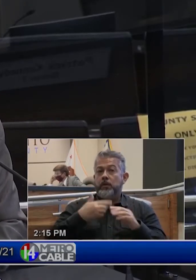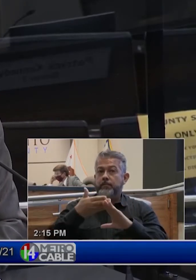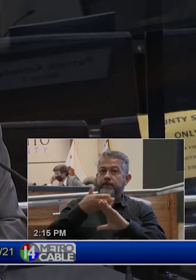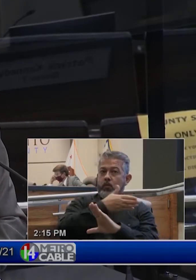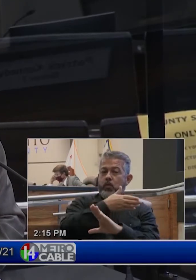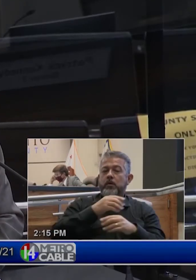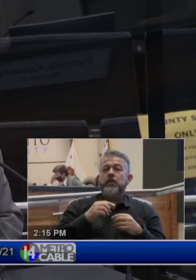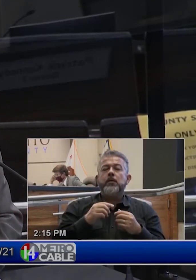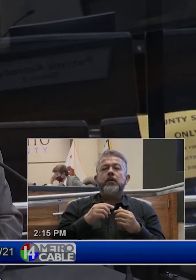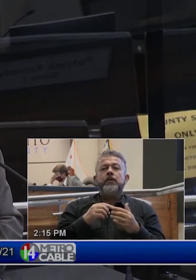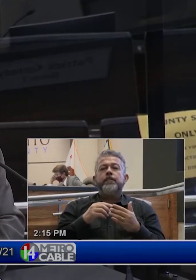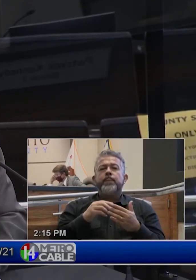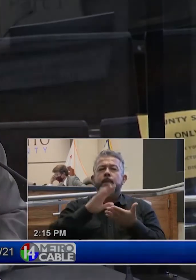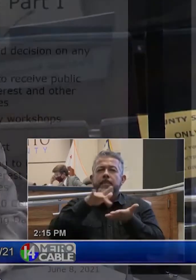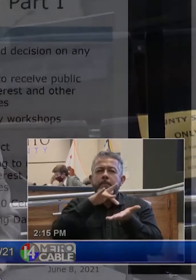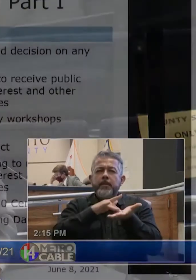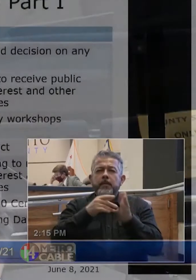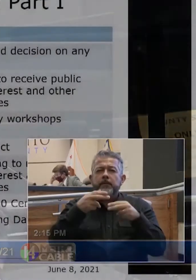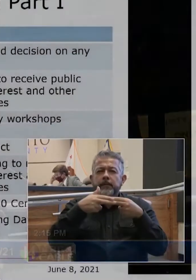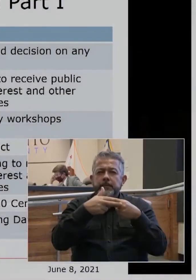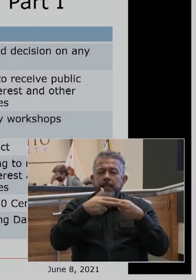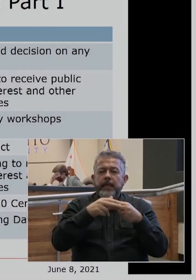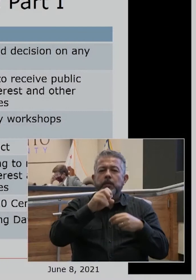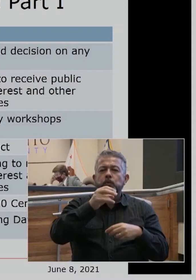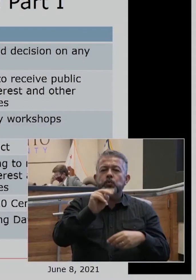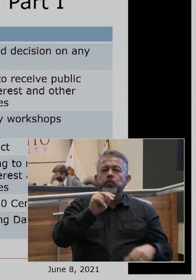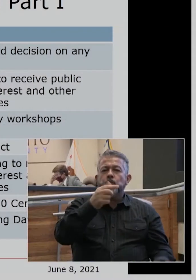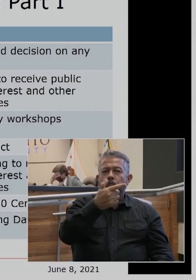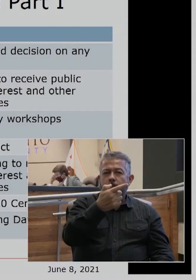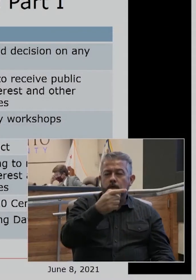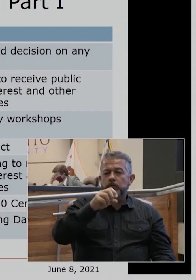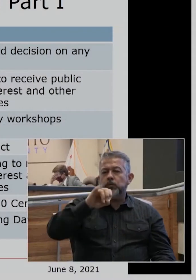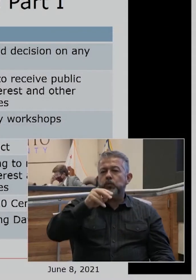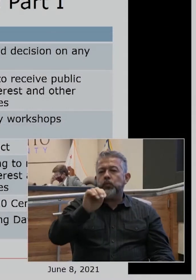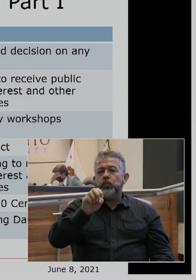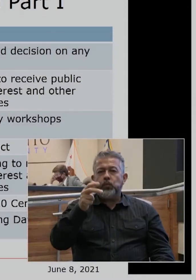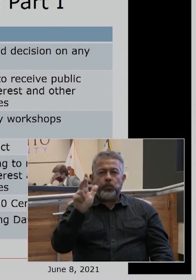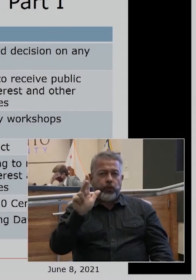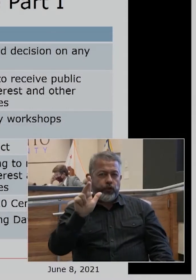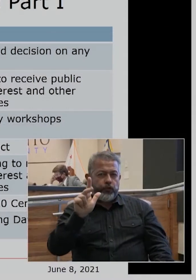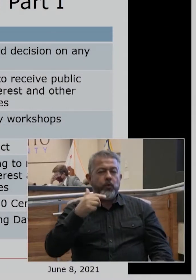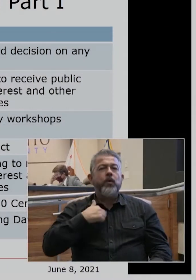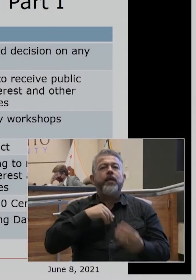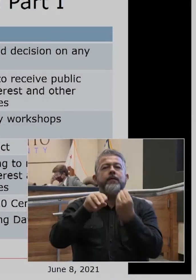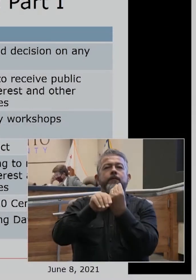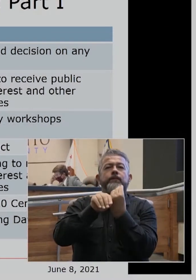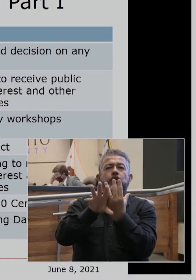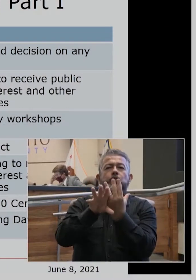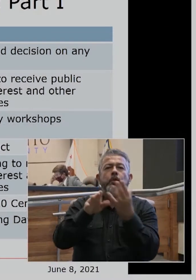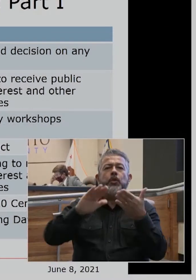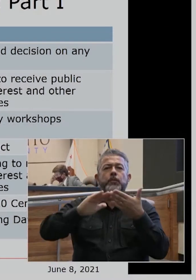NEXT STEP IN THE MIDDLE OF THIS SLIDE ON JUNE 21, '23 WE'RE SLIDE ON JUNE 21, '23 WE'RE GOING TO HAVE OUR VIRTUA